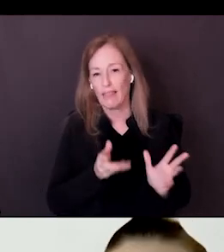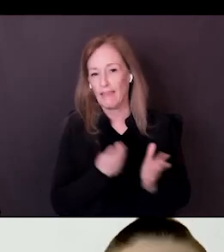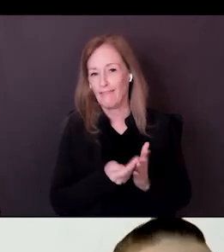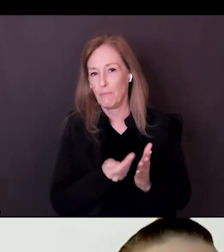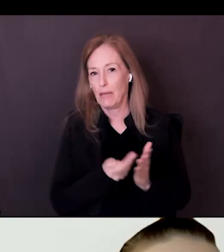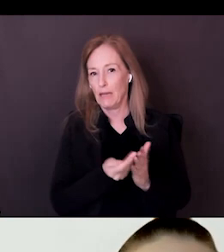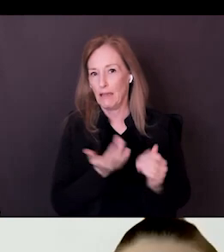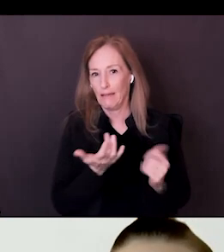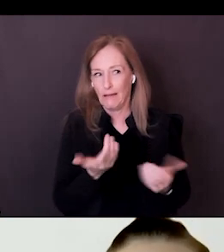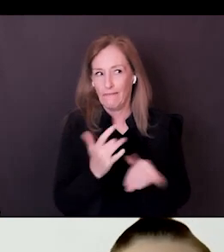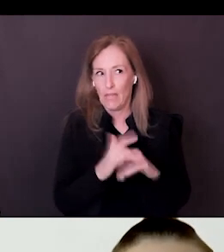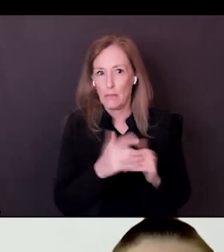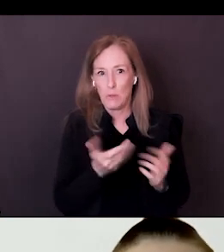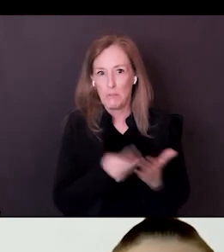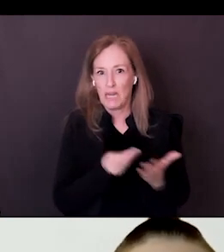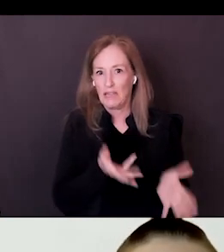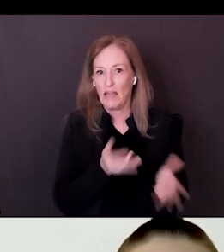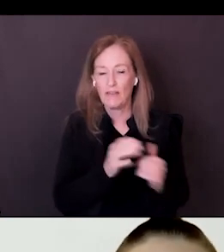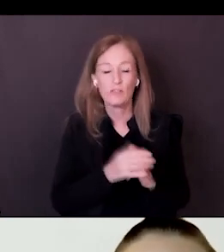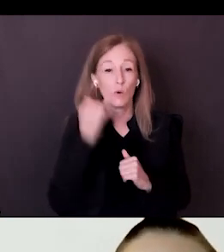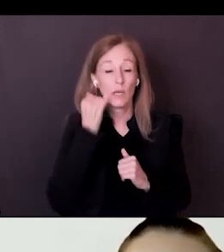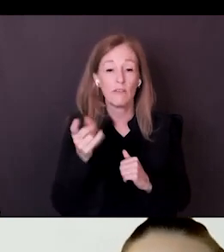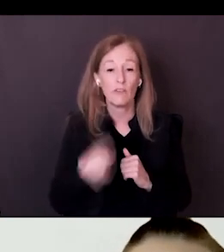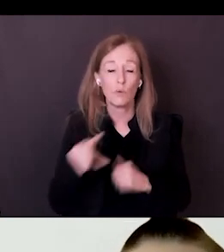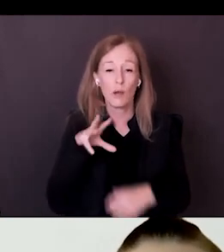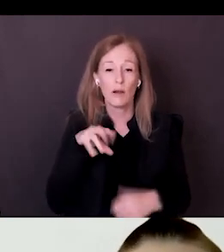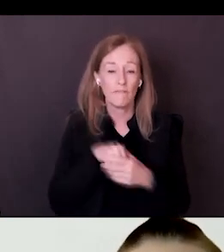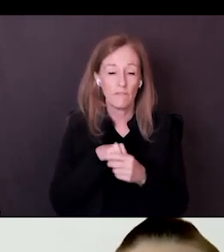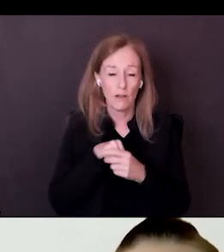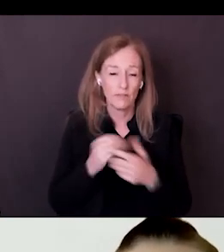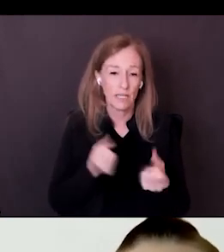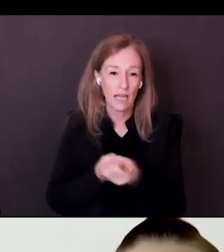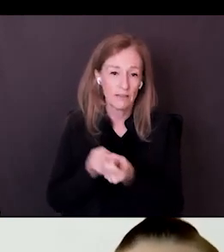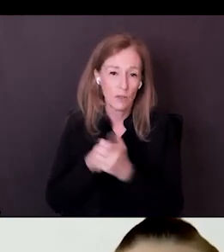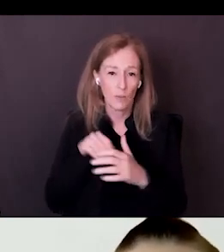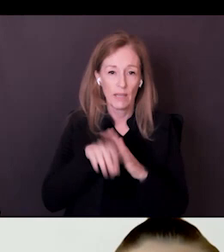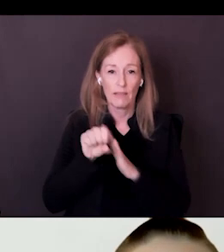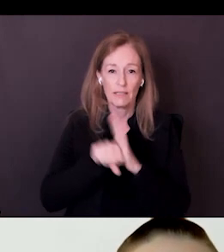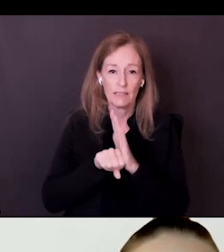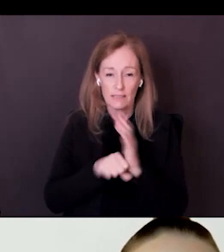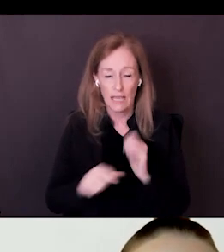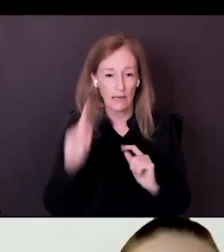988 IN YOUR STATE AND YOU HAVE NOT HEARD ABOUT YOUR STATE